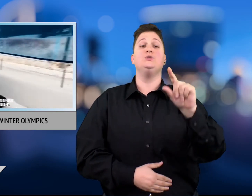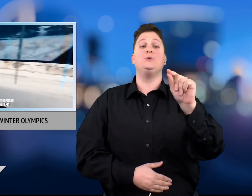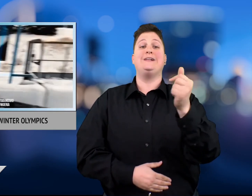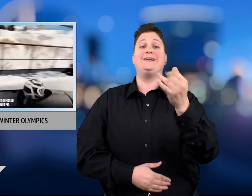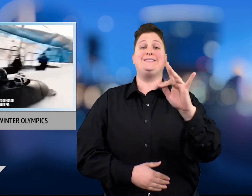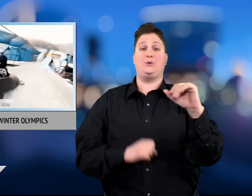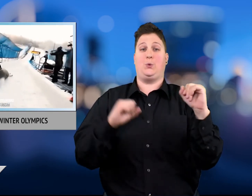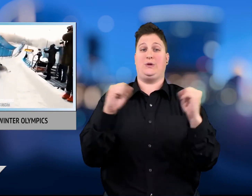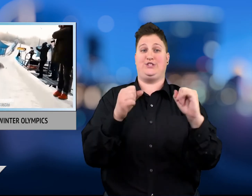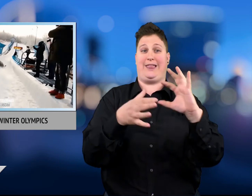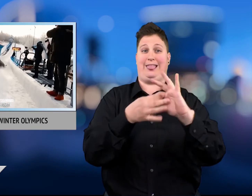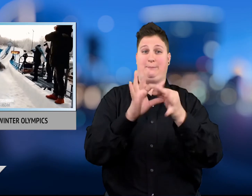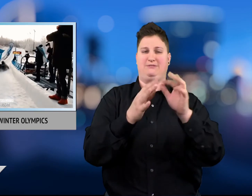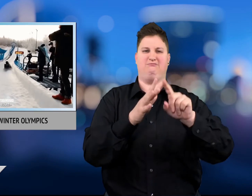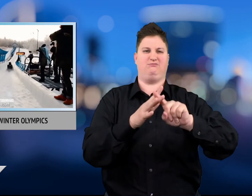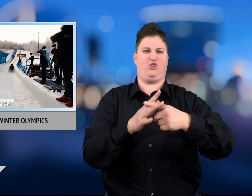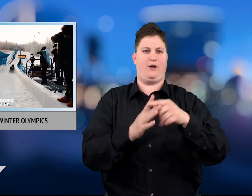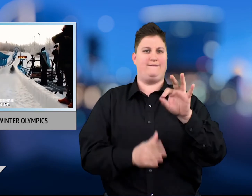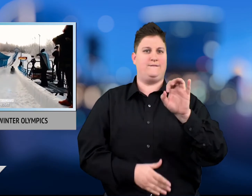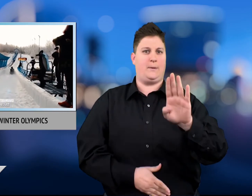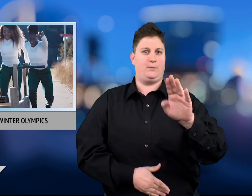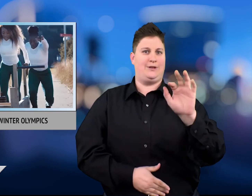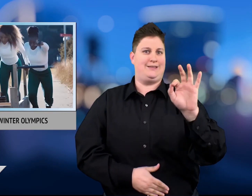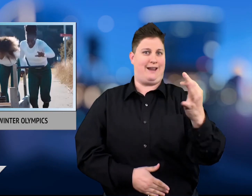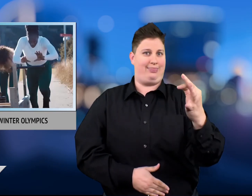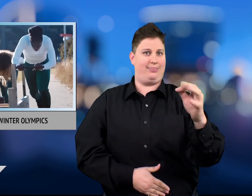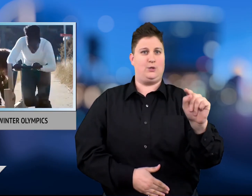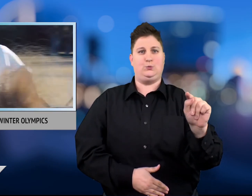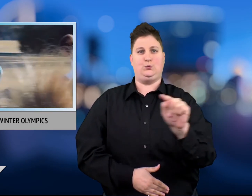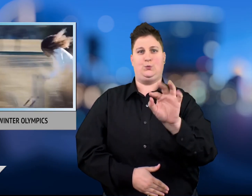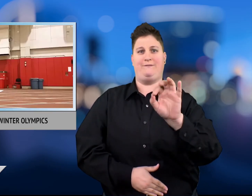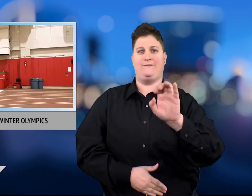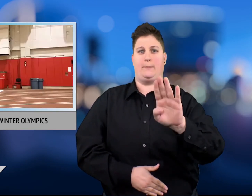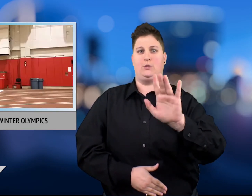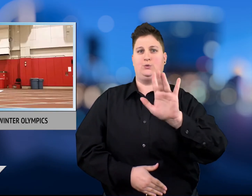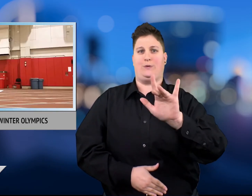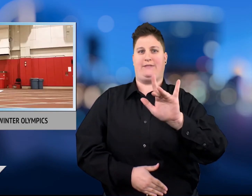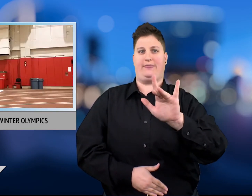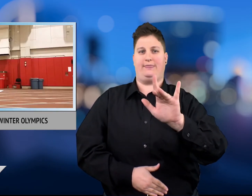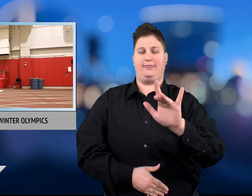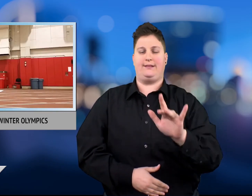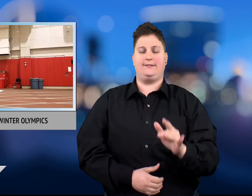The 2018 Winter Olympics start on February 9 and end February 25.